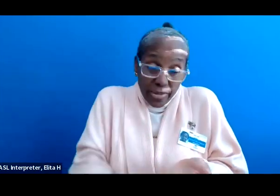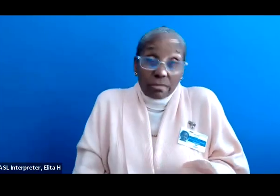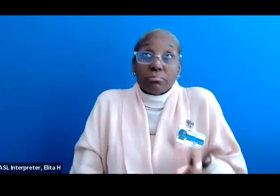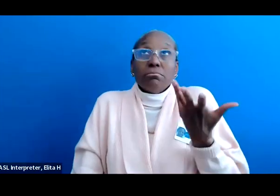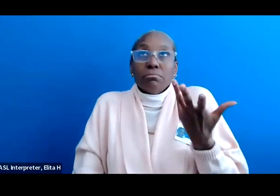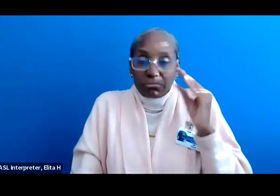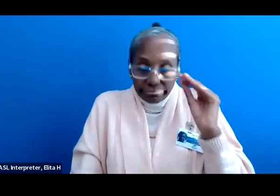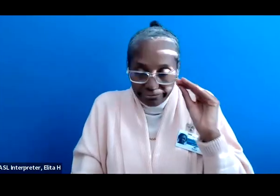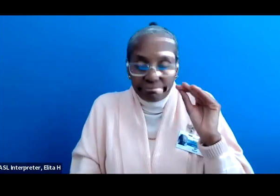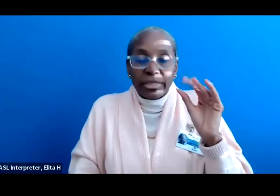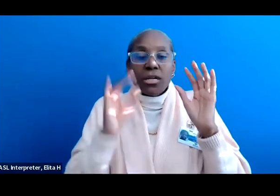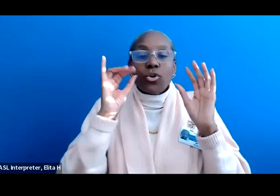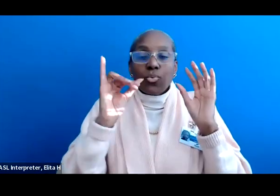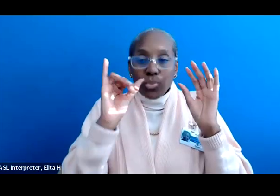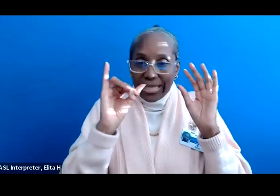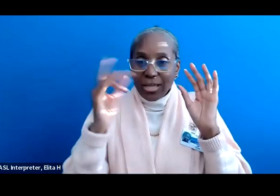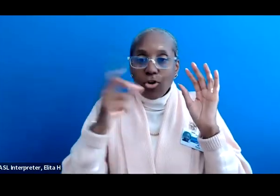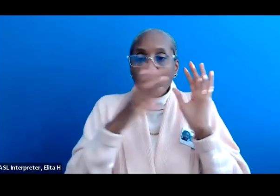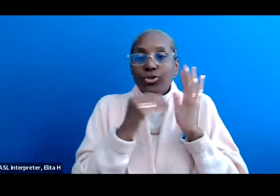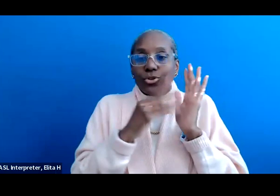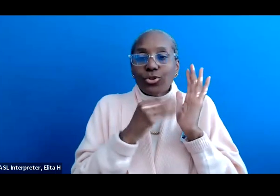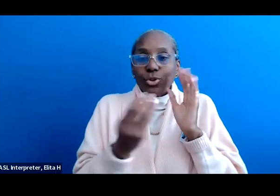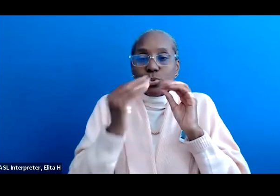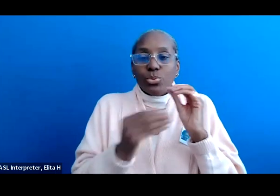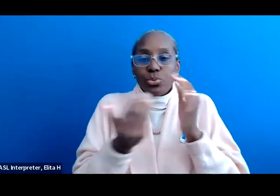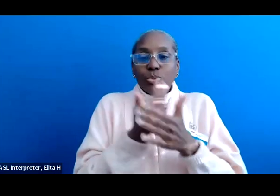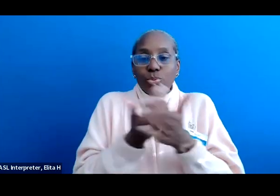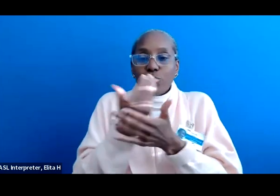We're learning new things all the time and people are living normal